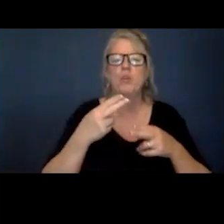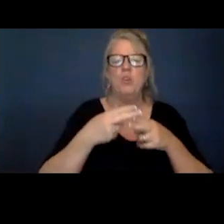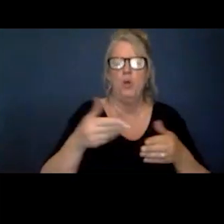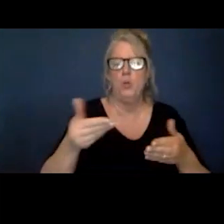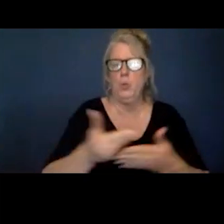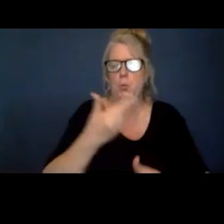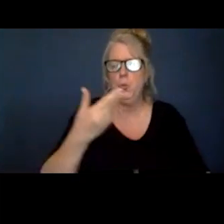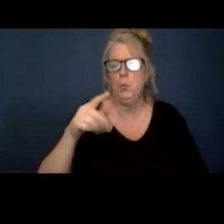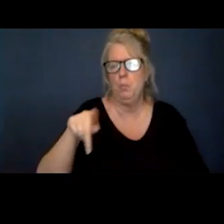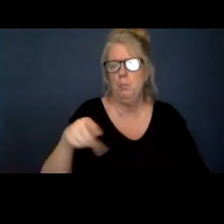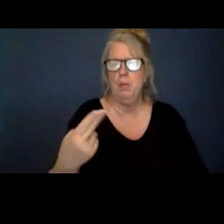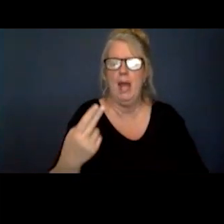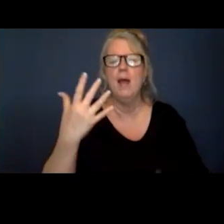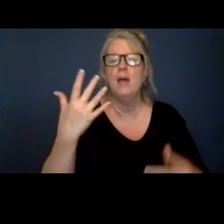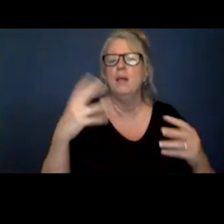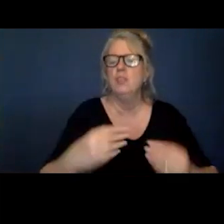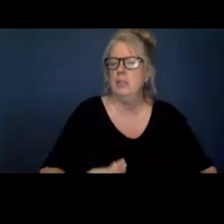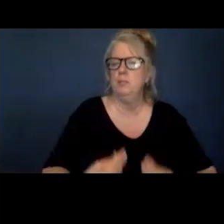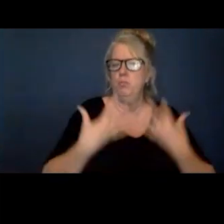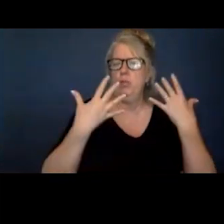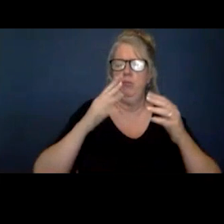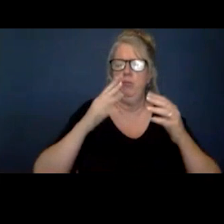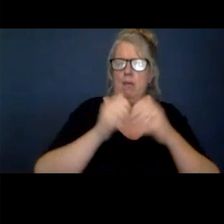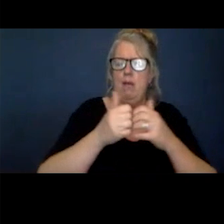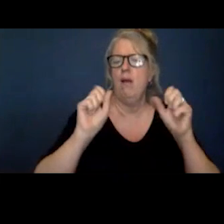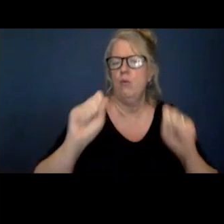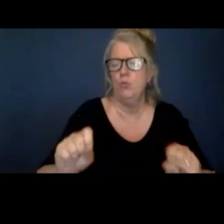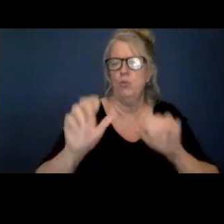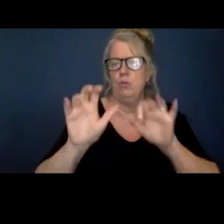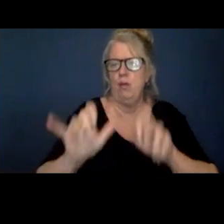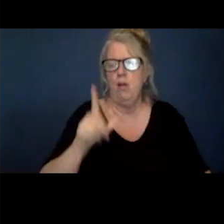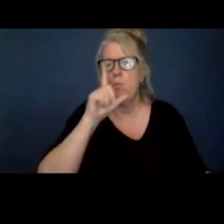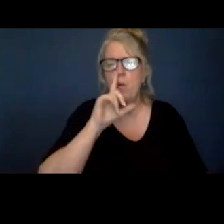It's just a little inspiration of how a value proposition could look. I'm going to read